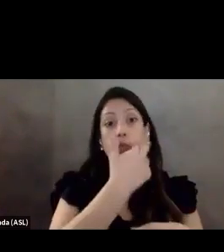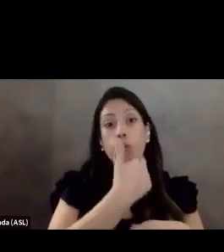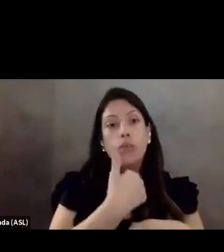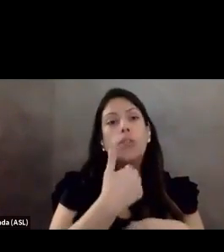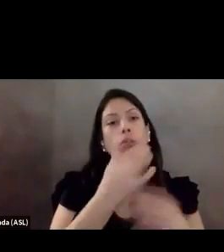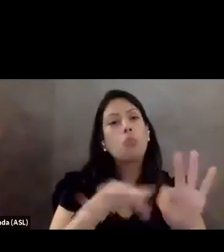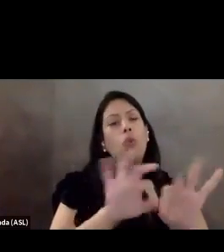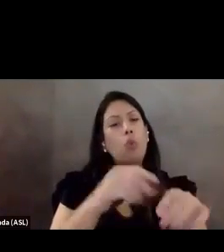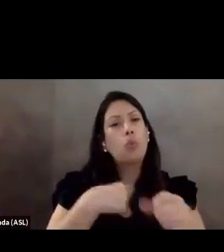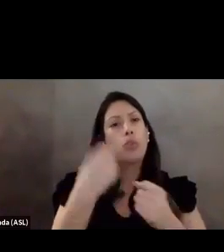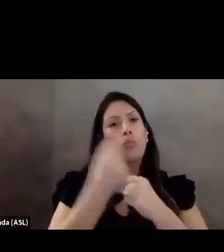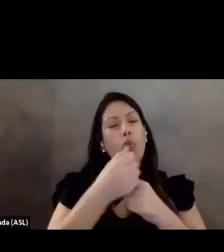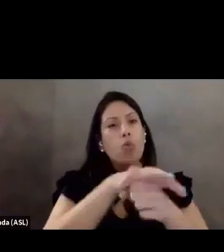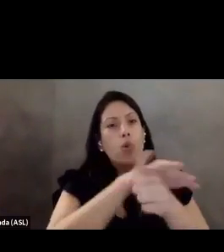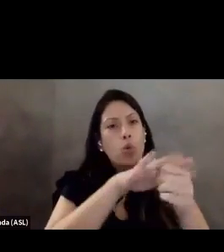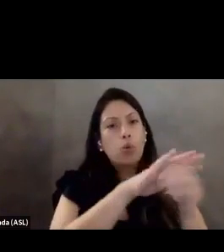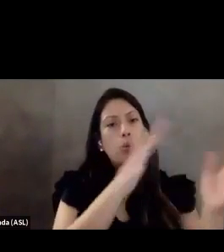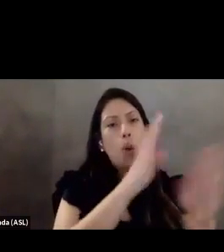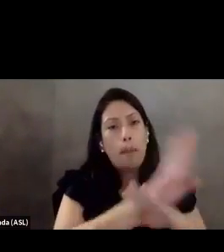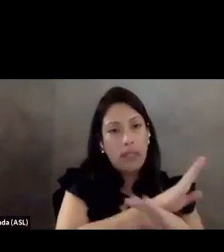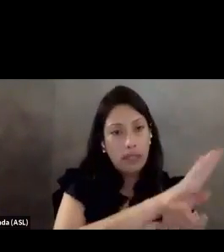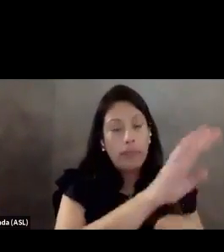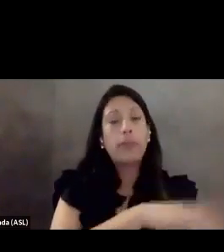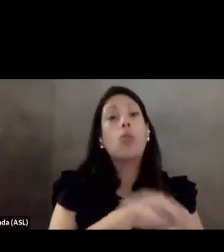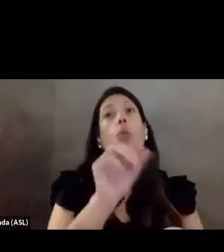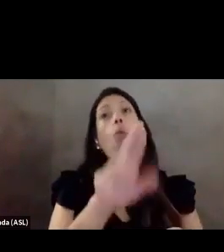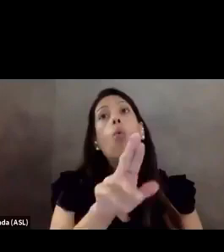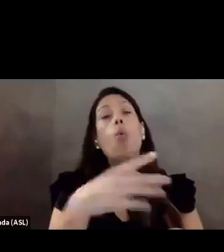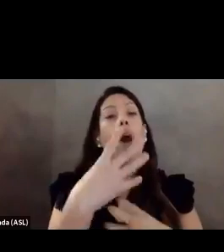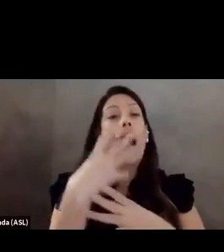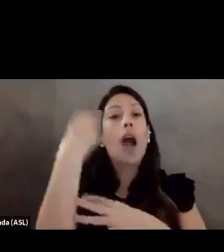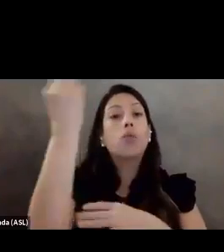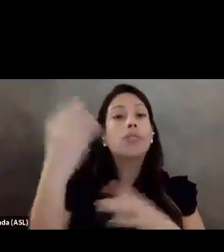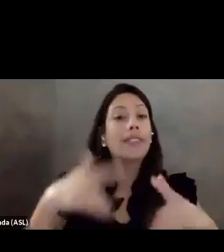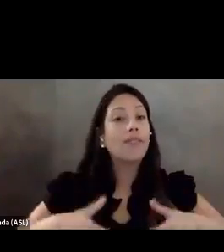businesses attending outdoor events such as pumpkin carving or costume parade with